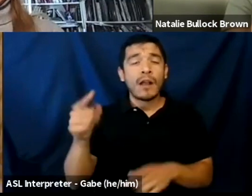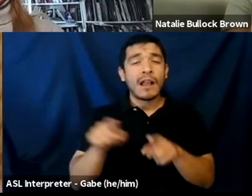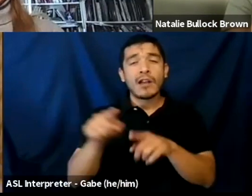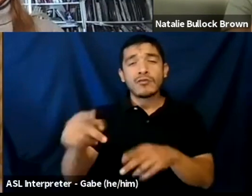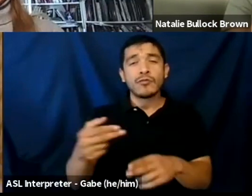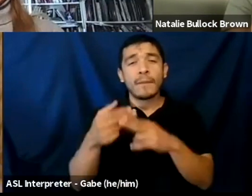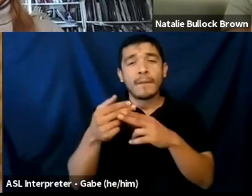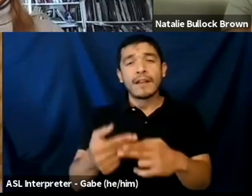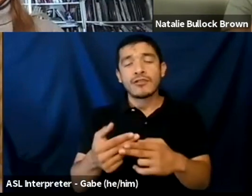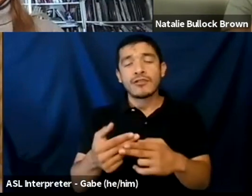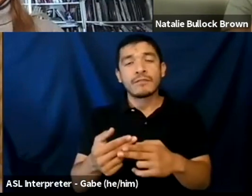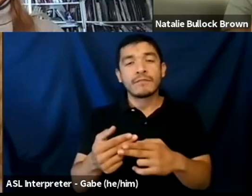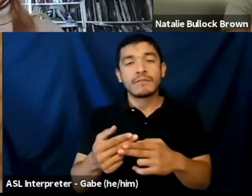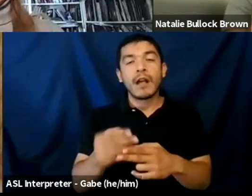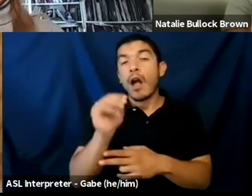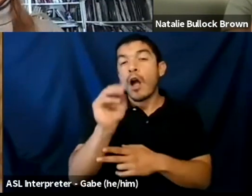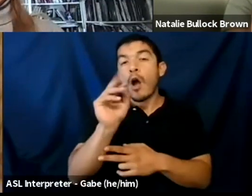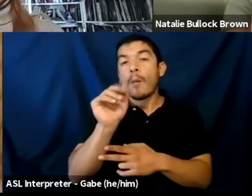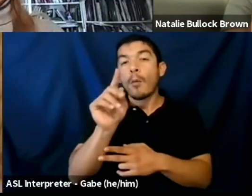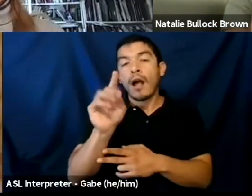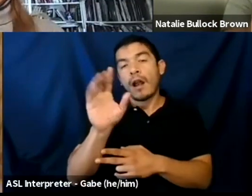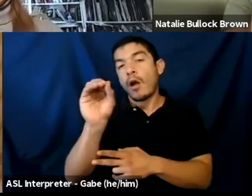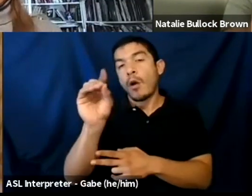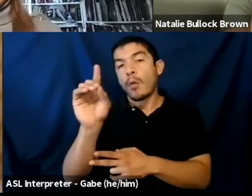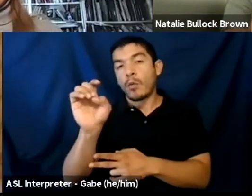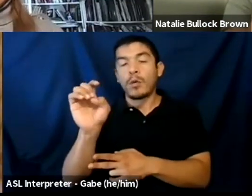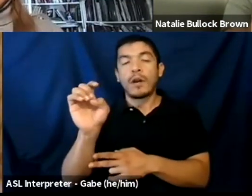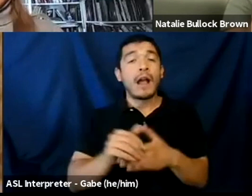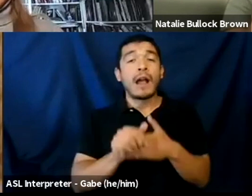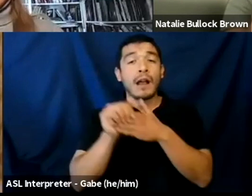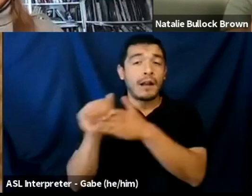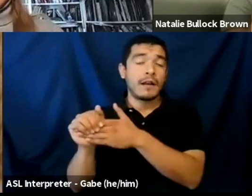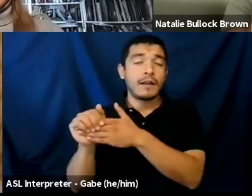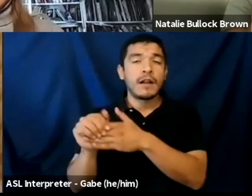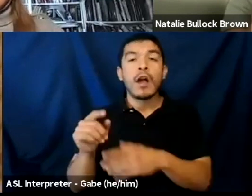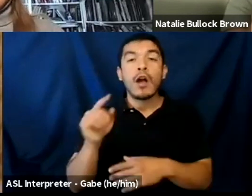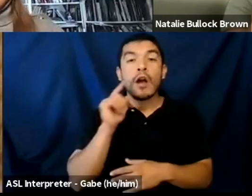are the Murad Code guidelines. So, Nadia Murad, for those of you who don't know her,